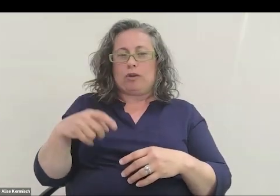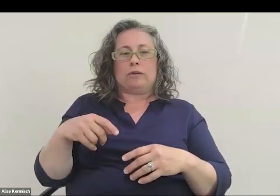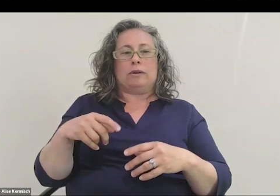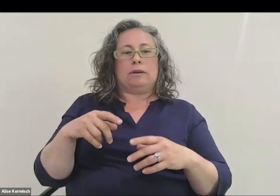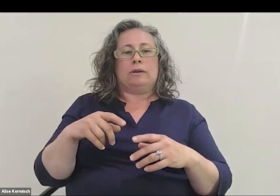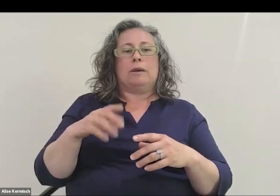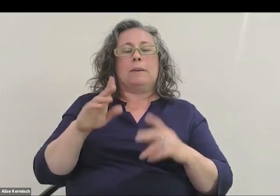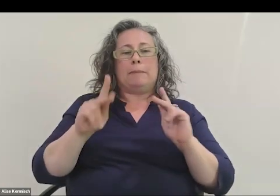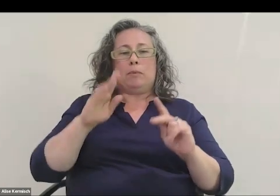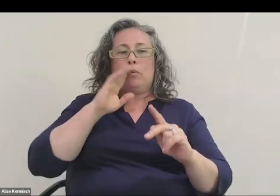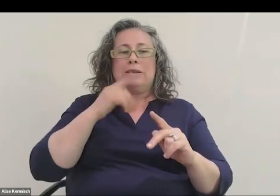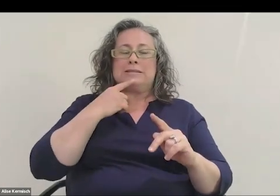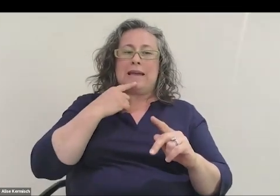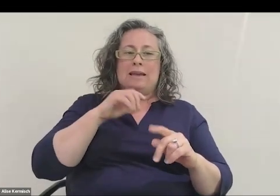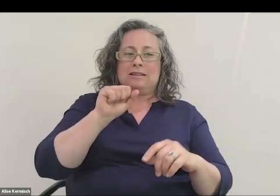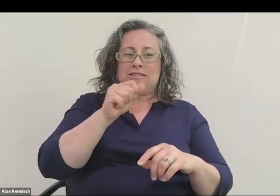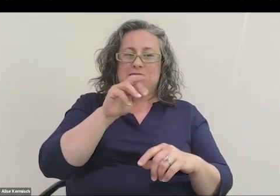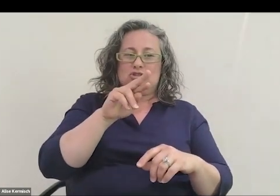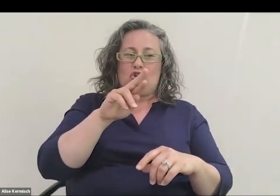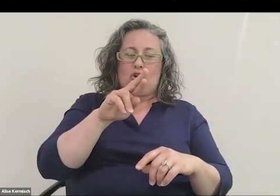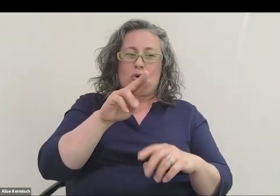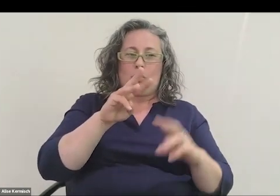and the Luke hand, but I don't know that that counts